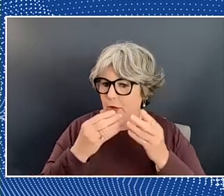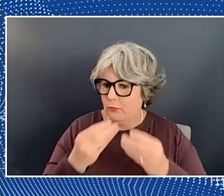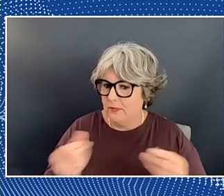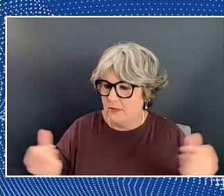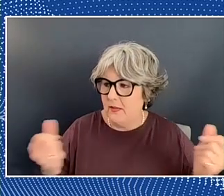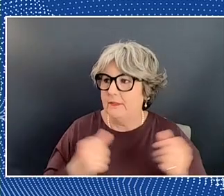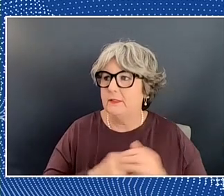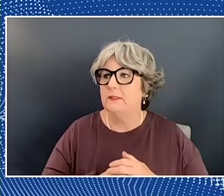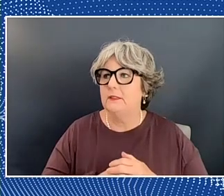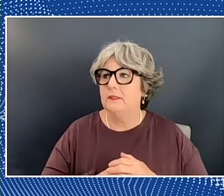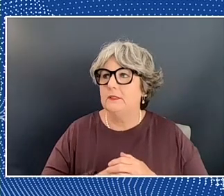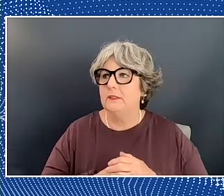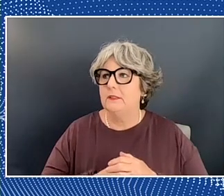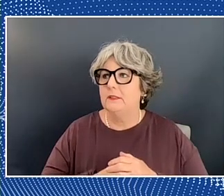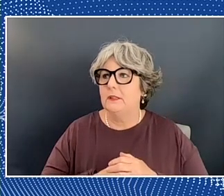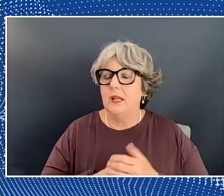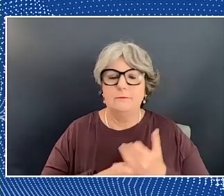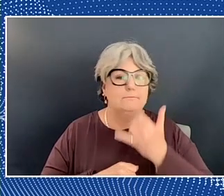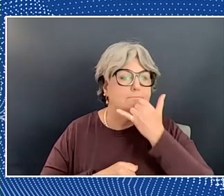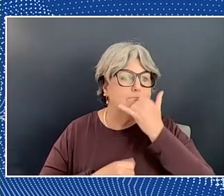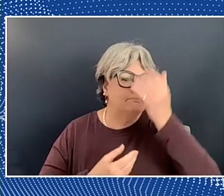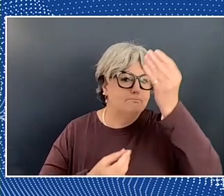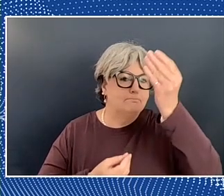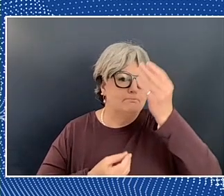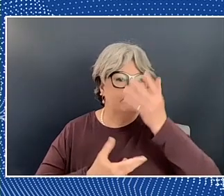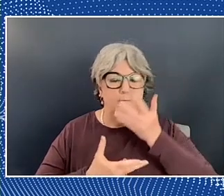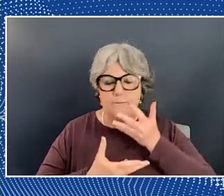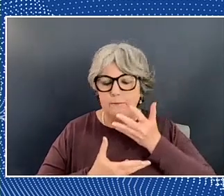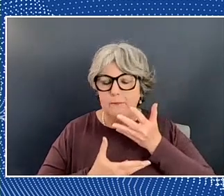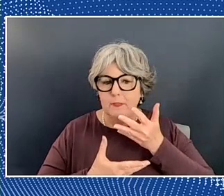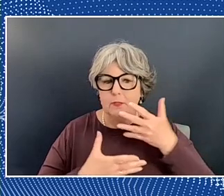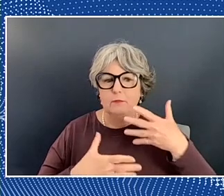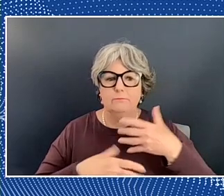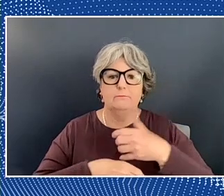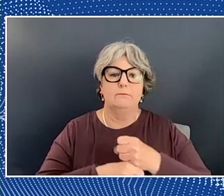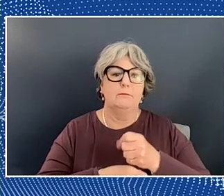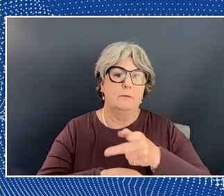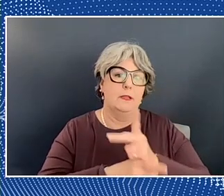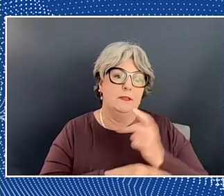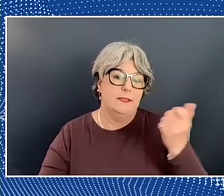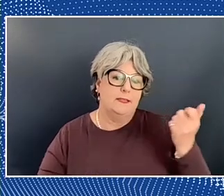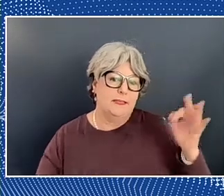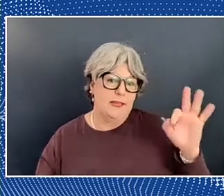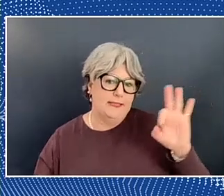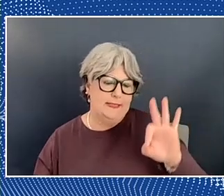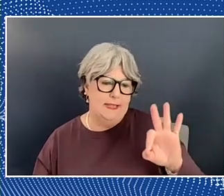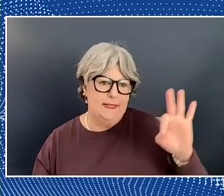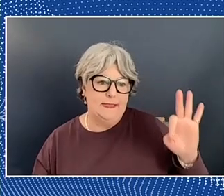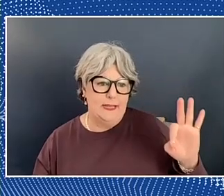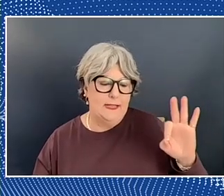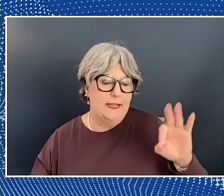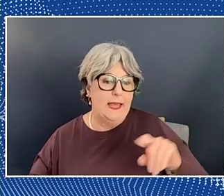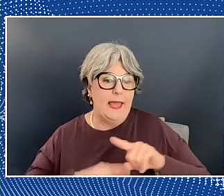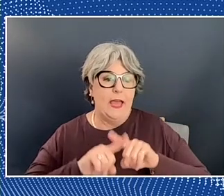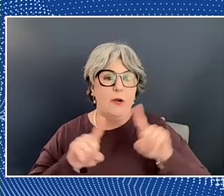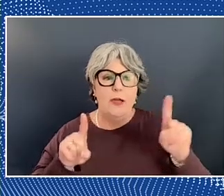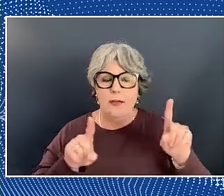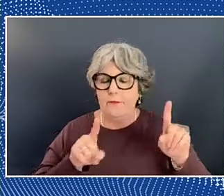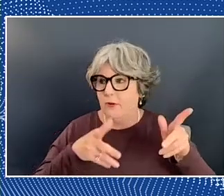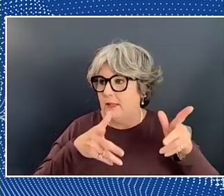I was ill advised to immediately consolidate my loans in 1999. However, this only locked me into a high